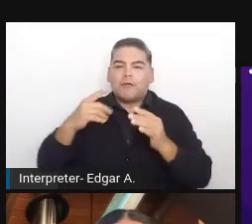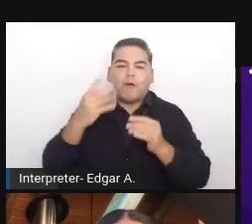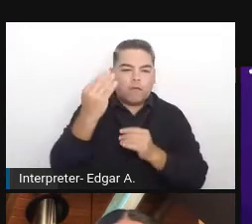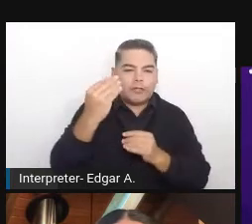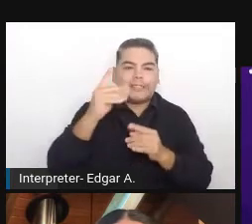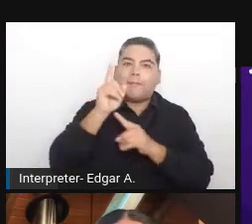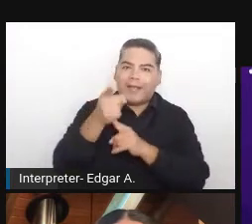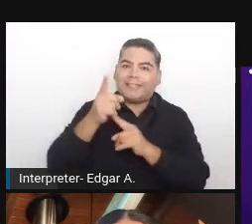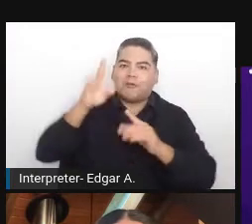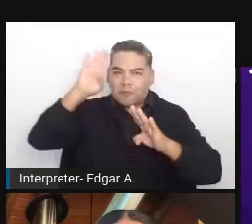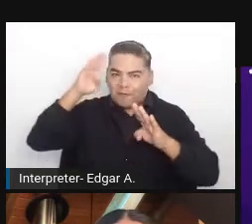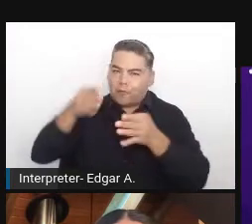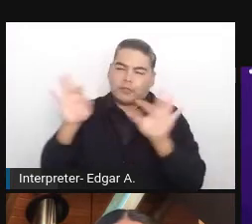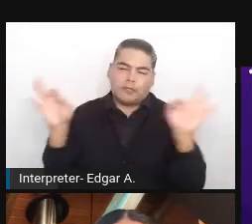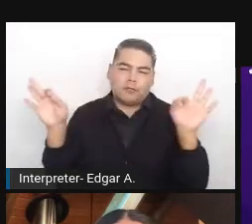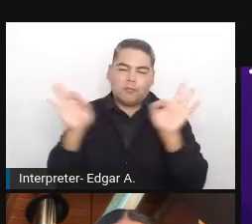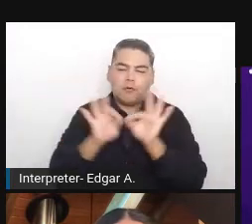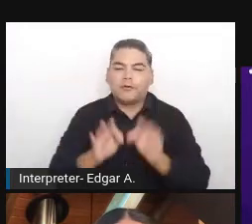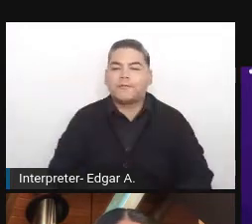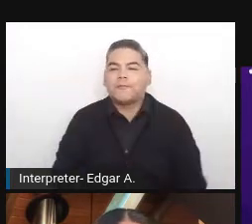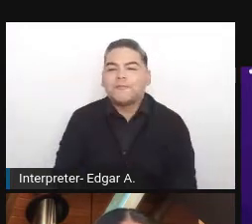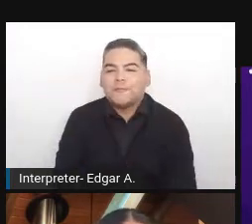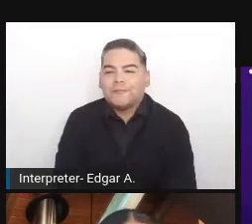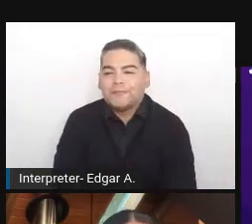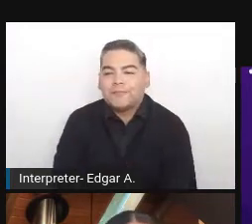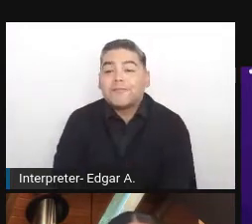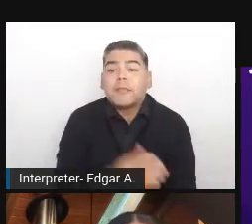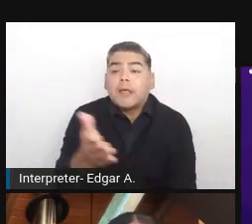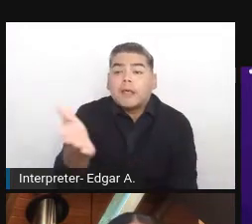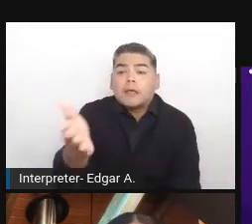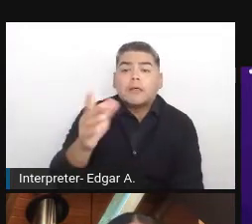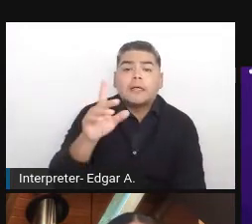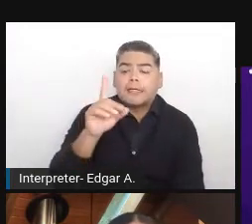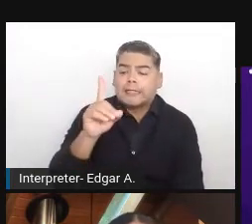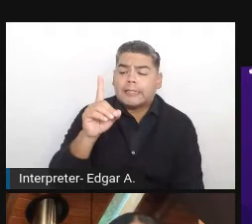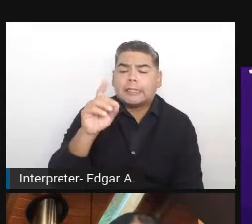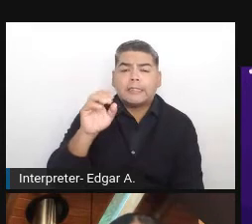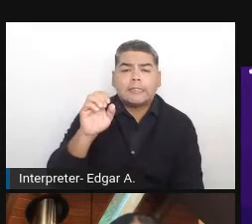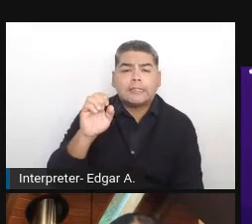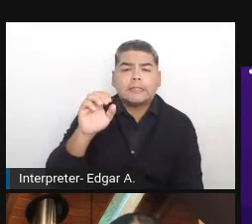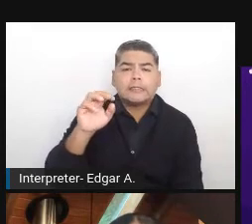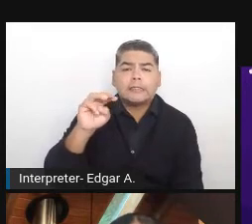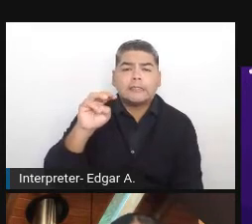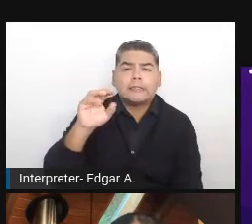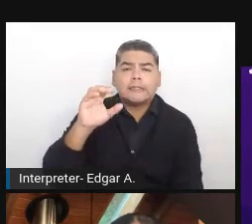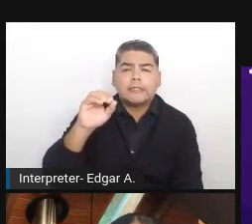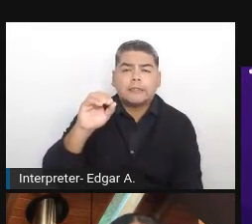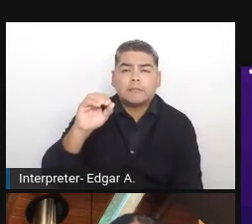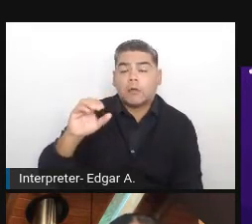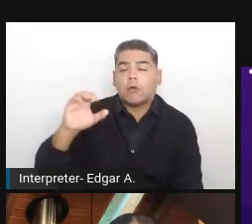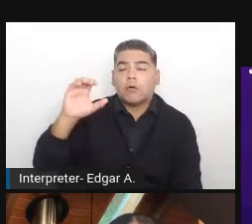We have demo code and all the resources online on the GitHub page for you.